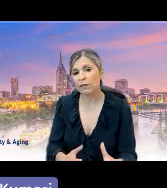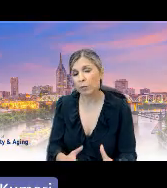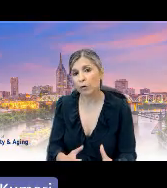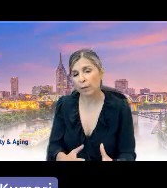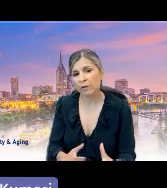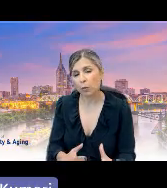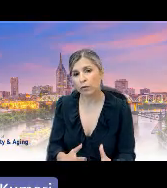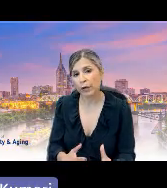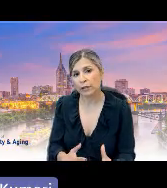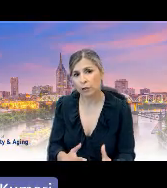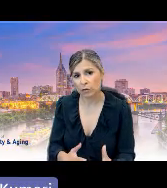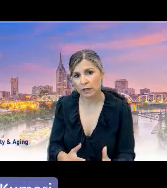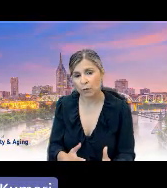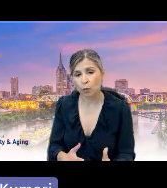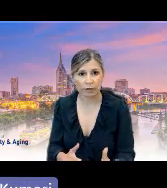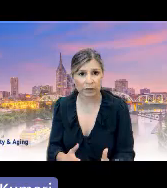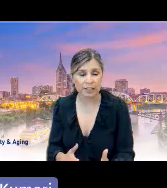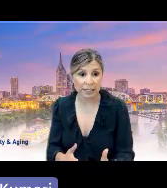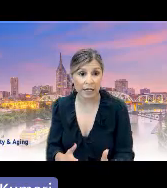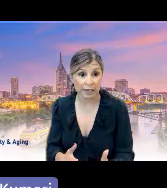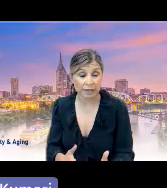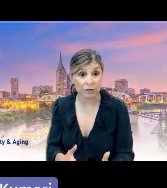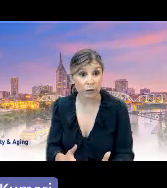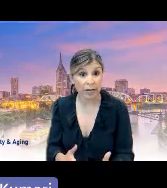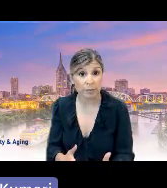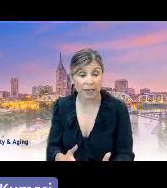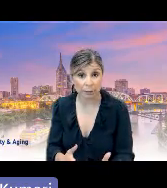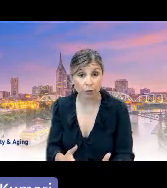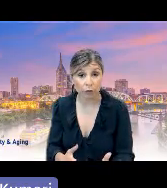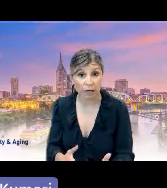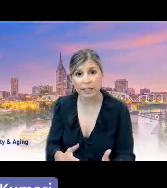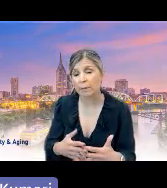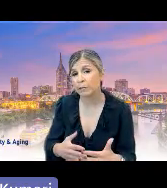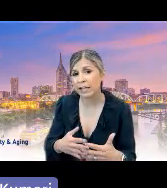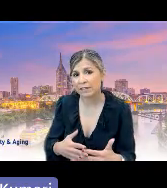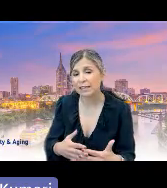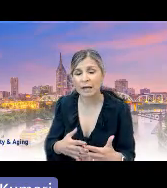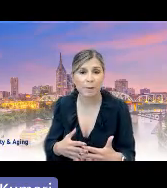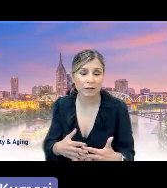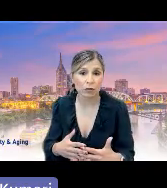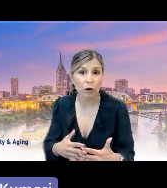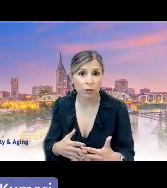One of the programs that works very closely with TIS is our Katie Beckett program, and I'm guessing that many of you all are